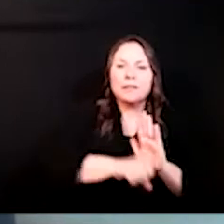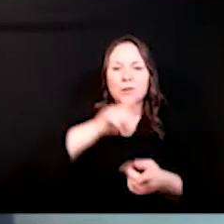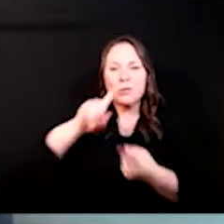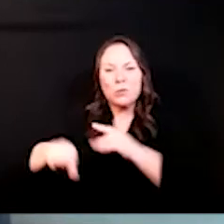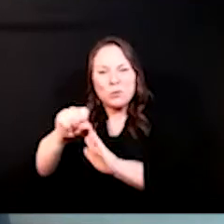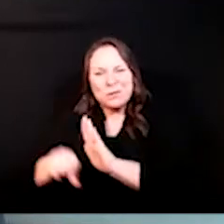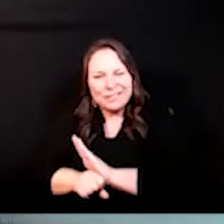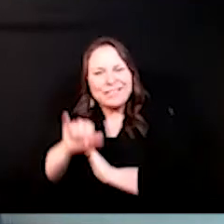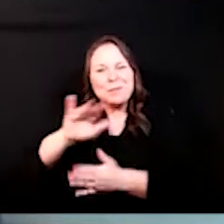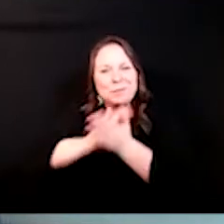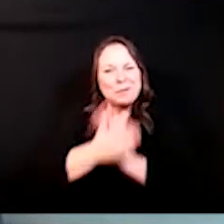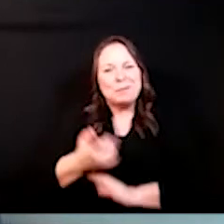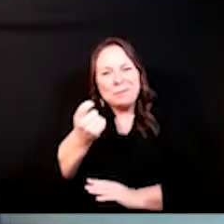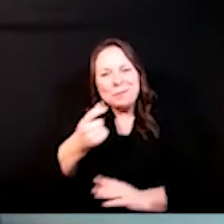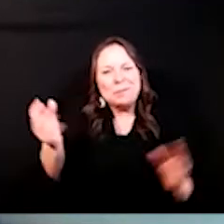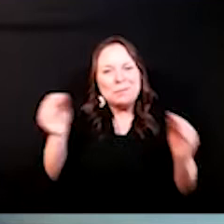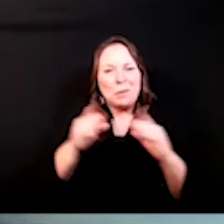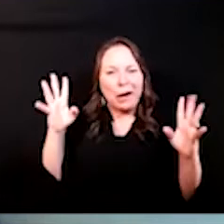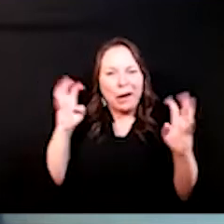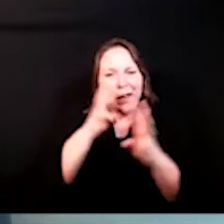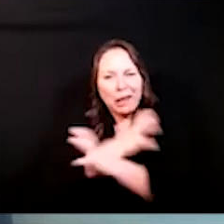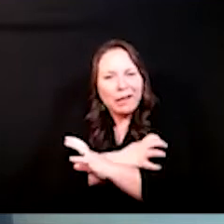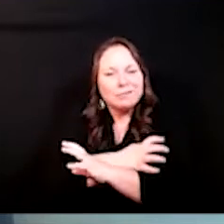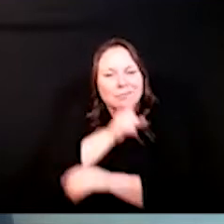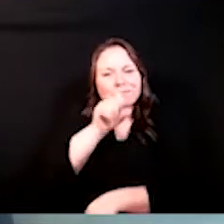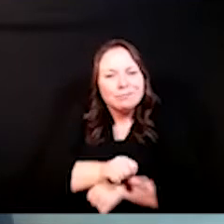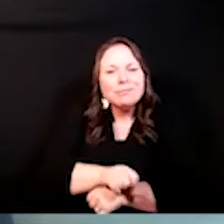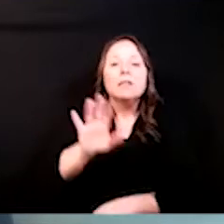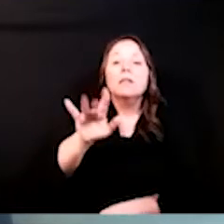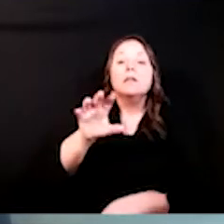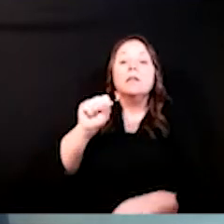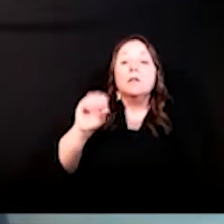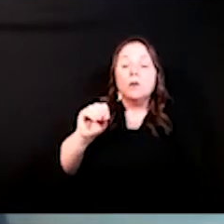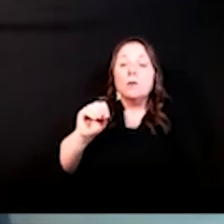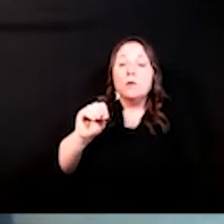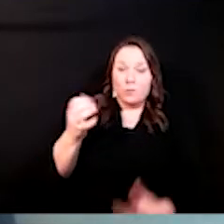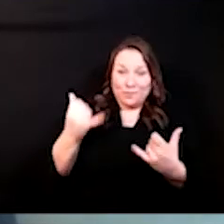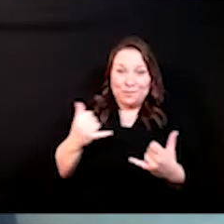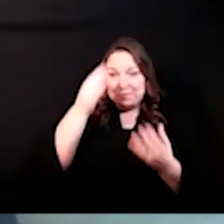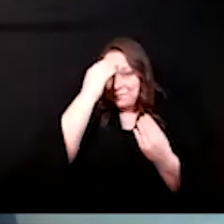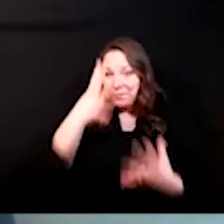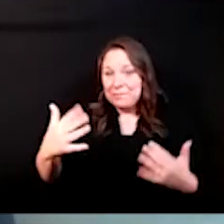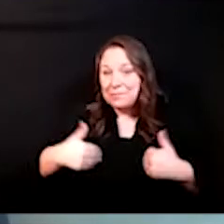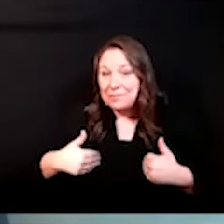AND THE PHASES VARY FROM STATE TO STATE, WHICH MAKES THINGS CHALLENGING AND CONFUSING SOMETIMES. CURRENT INFORMATION